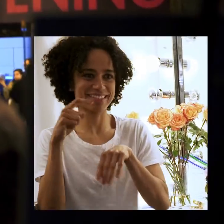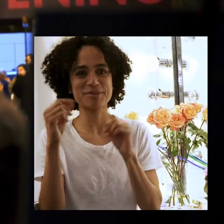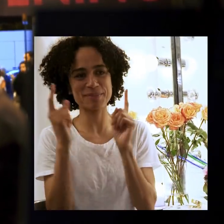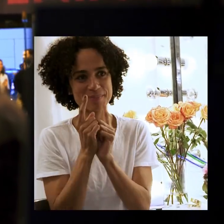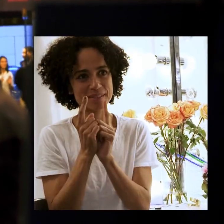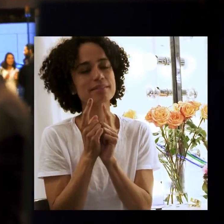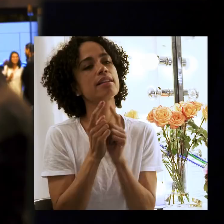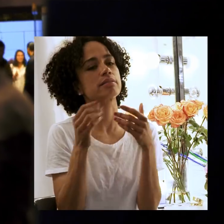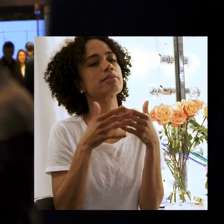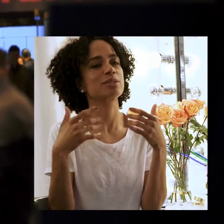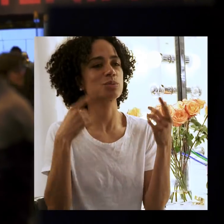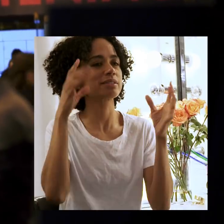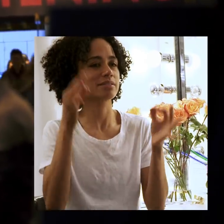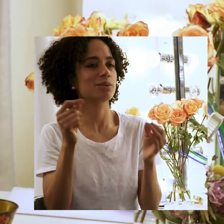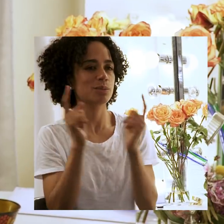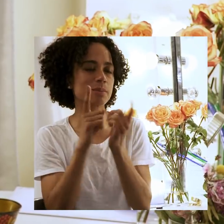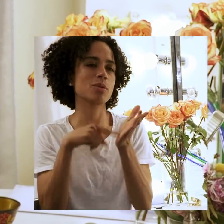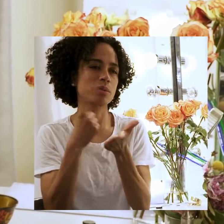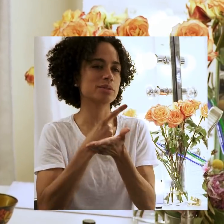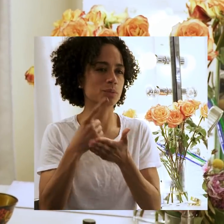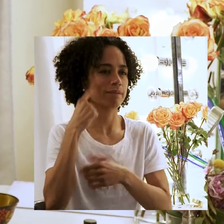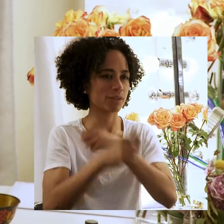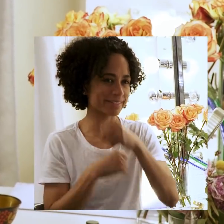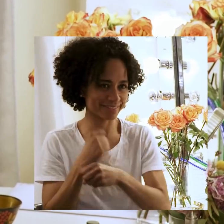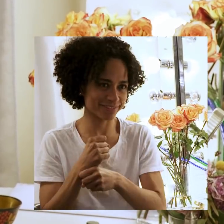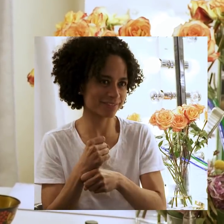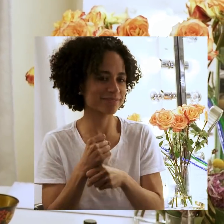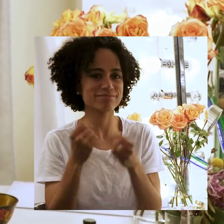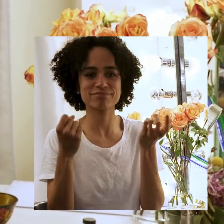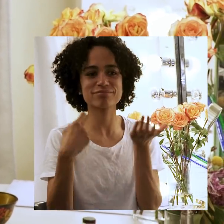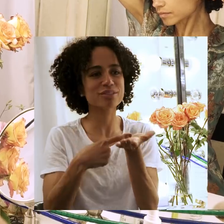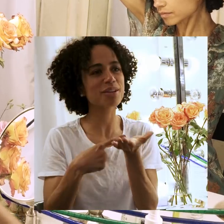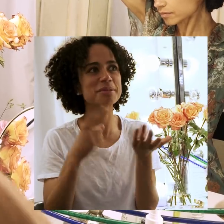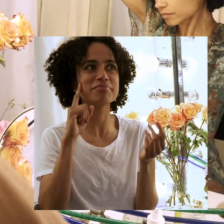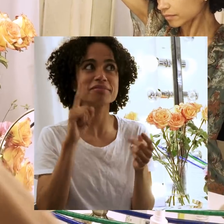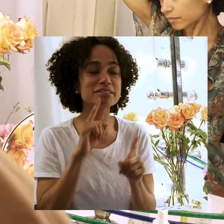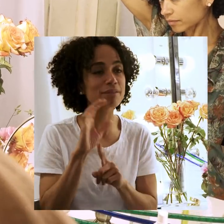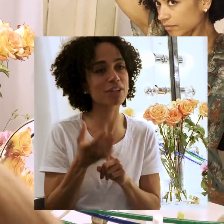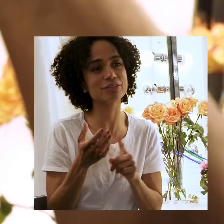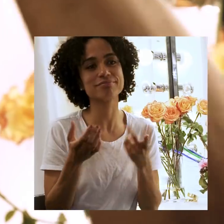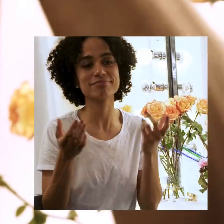We set up a time to meet. Then we set up a plan to meet once a week for a year and we would talk about deaf culture,